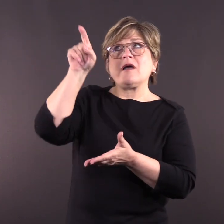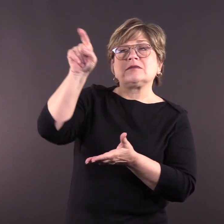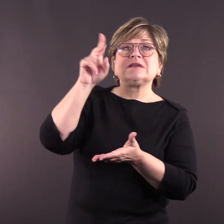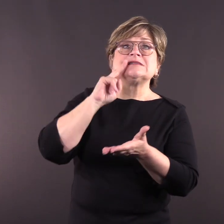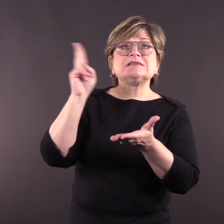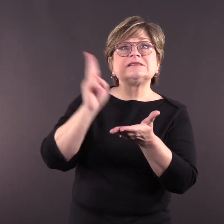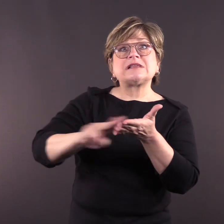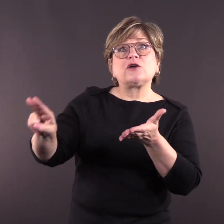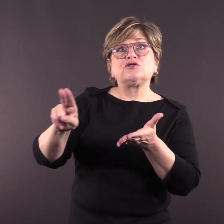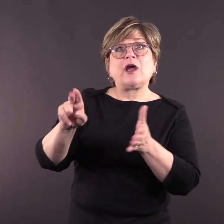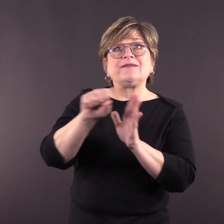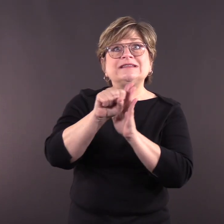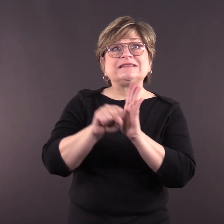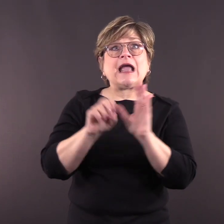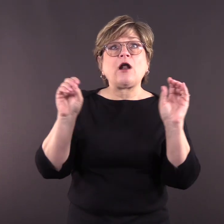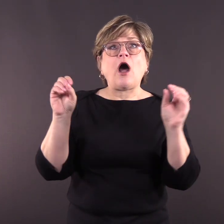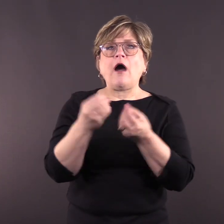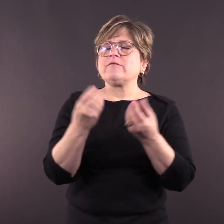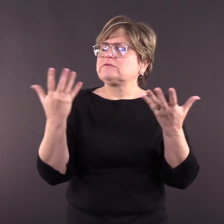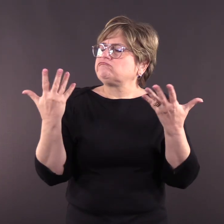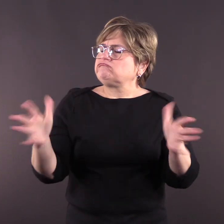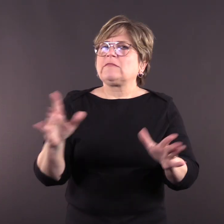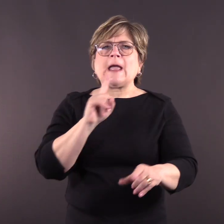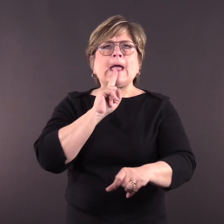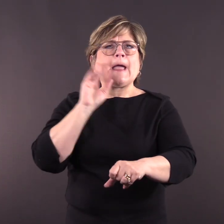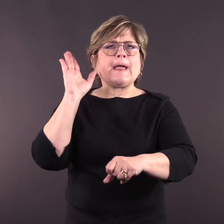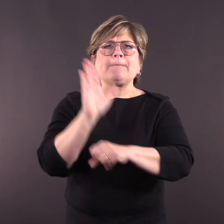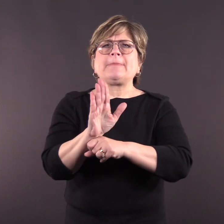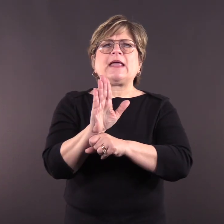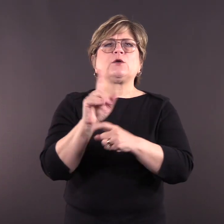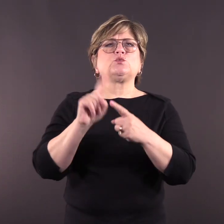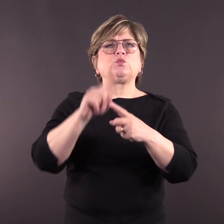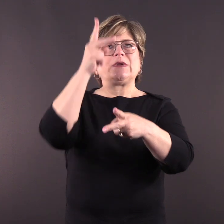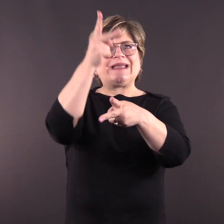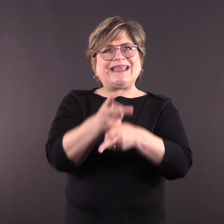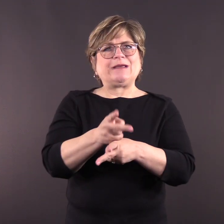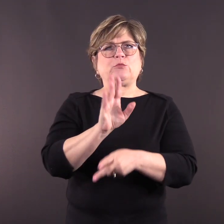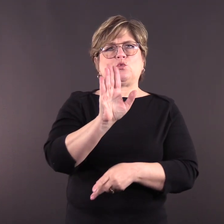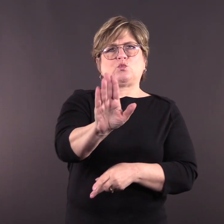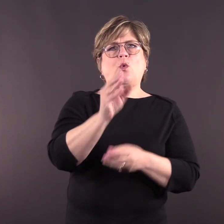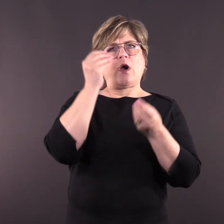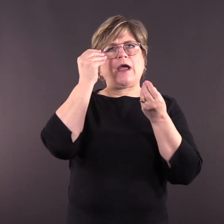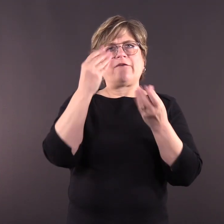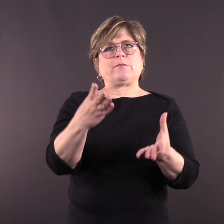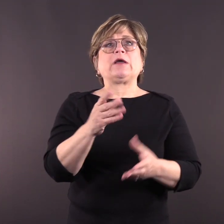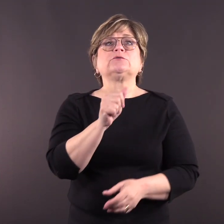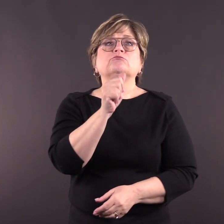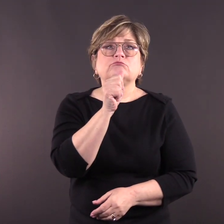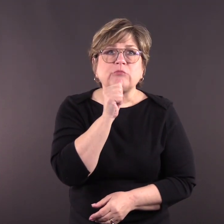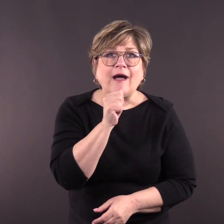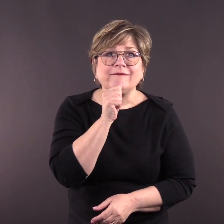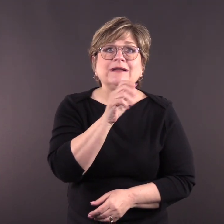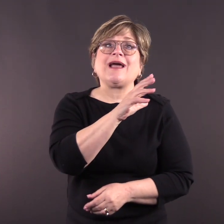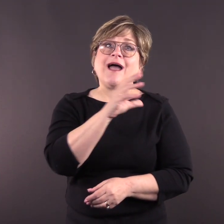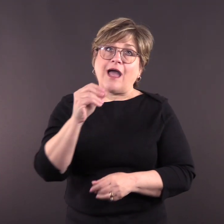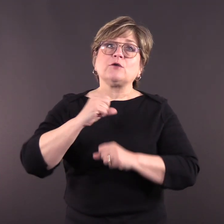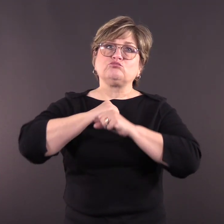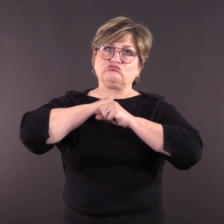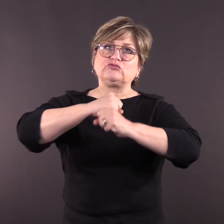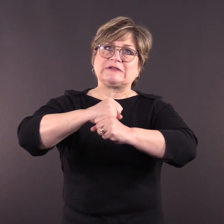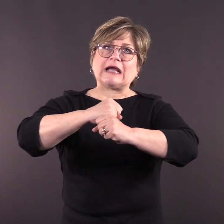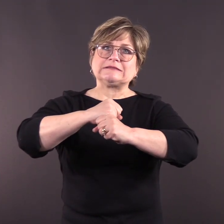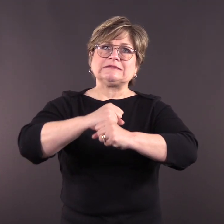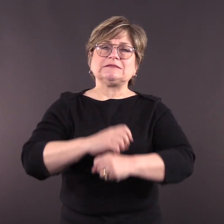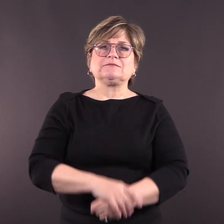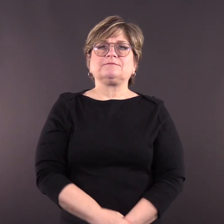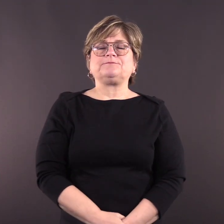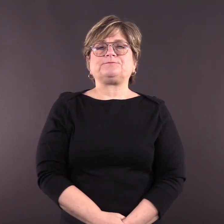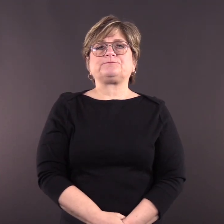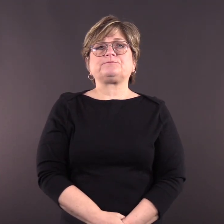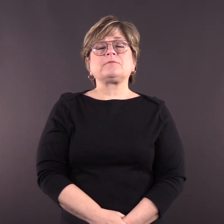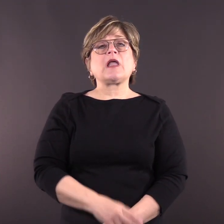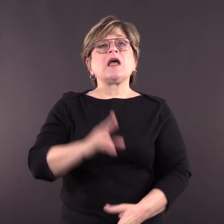State’s Office has committed to keeping your information private and protected.